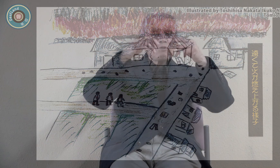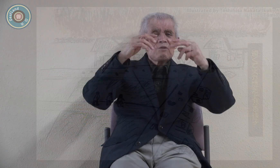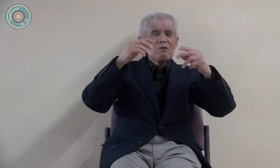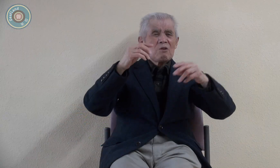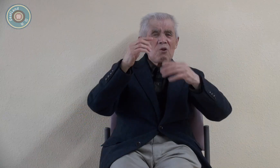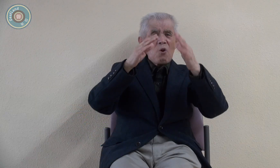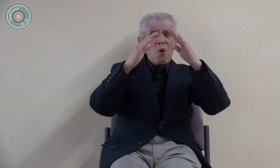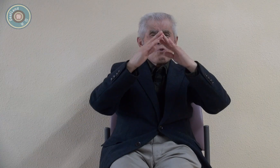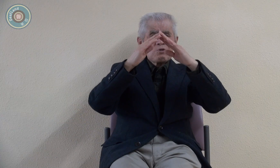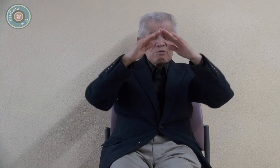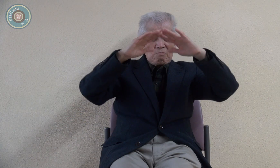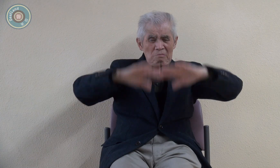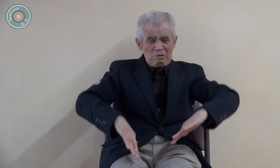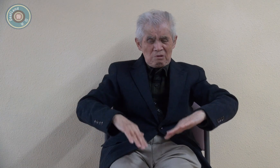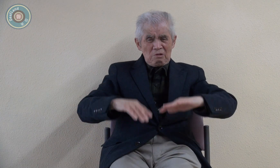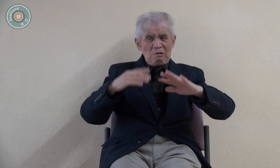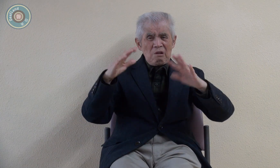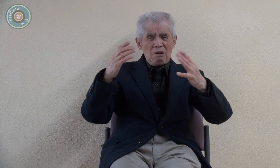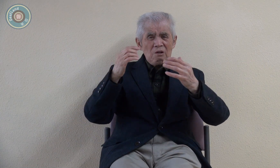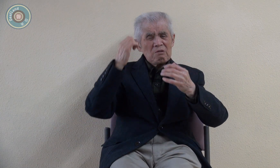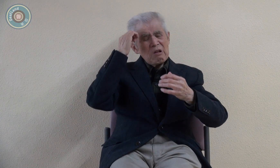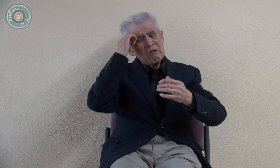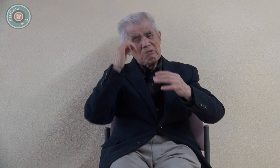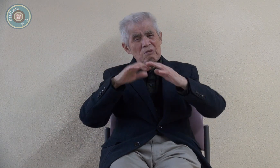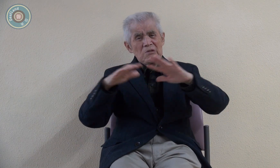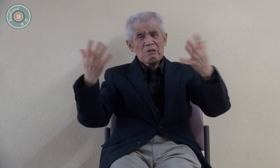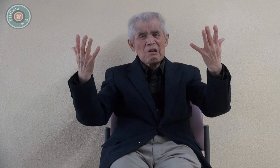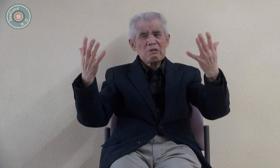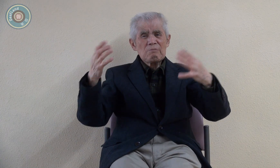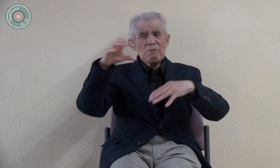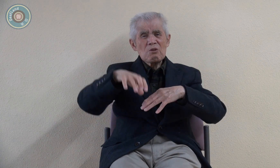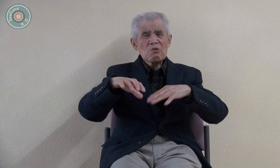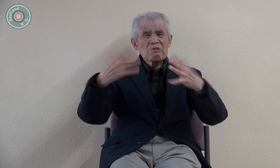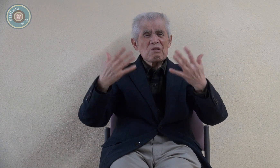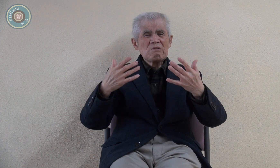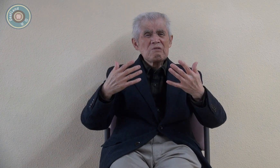The house was flattened There was nothing we could do